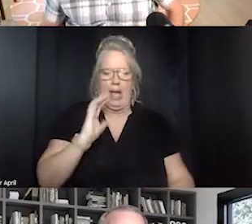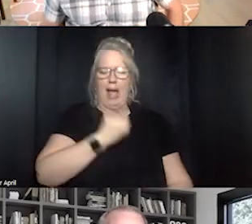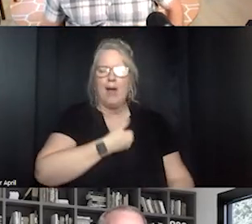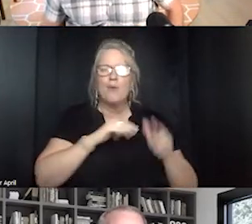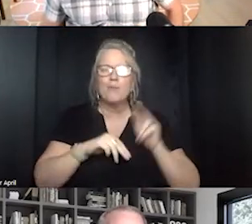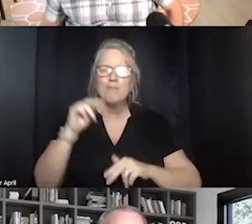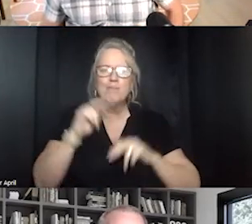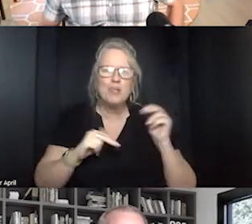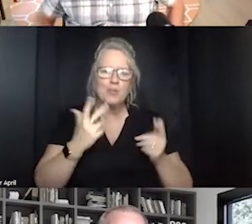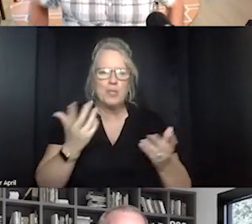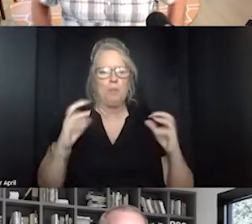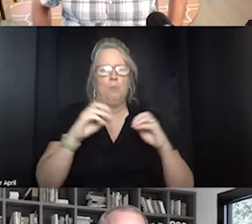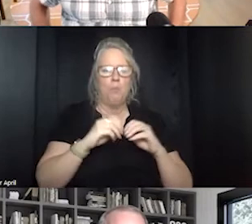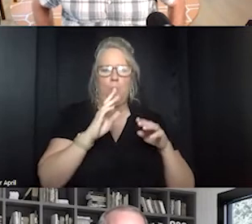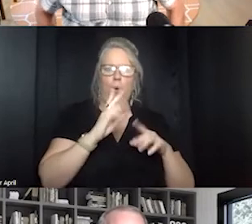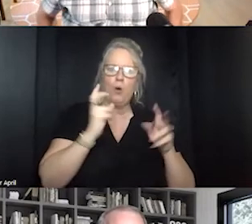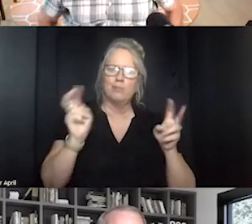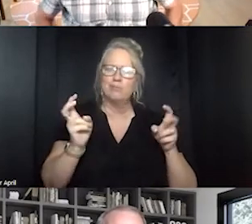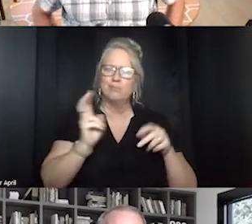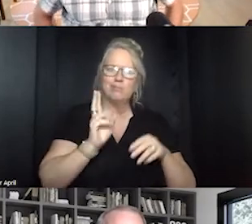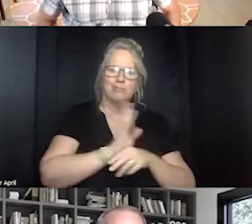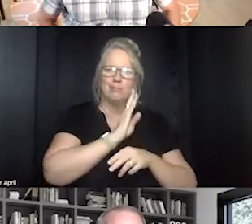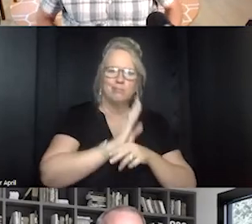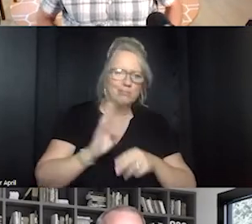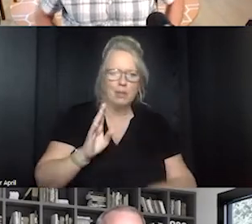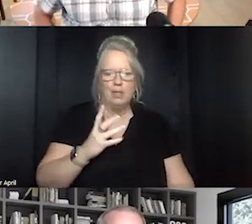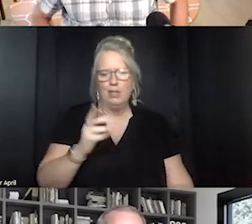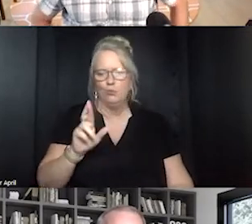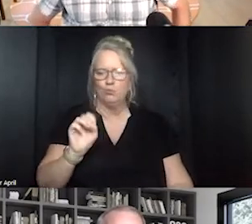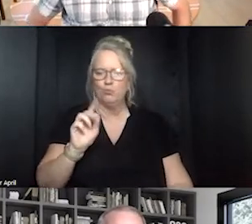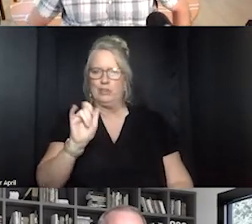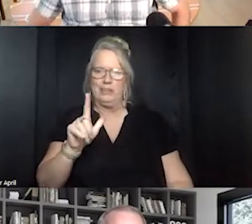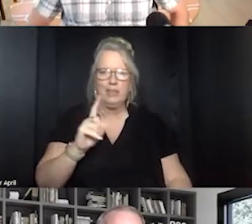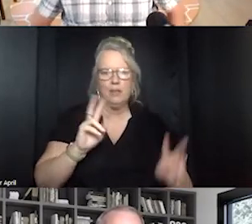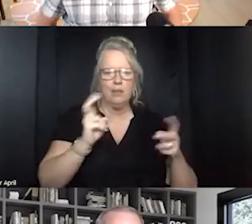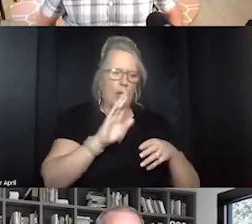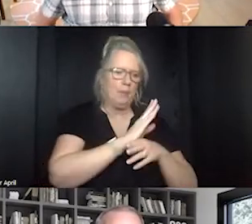KIND OF MORE RETAIL ORIENTED, MORE, MORE, YOU KNOW ON THE BUSY CORNER WITH BIG SIGNS AND, NOT